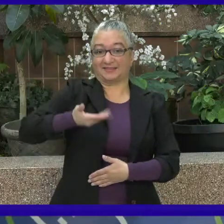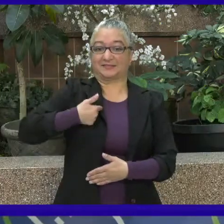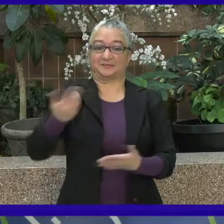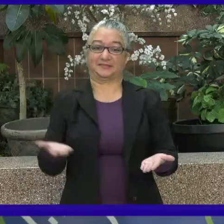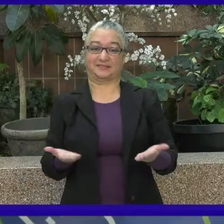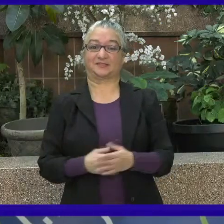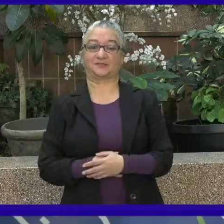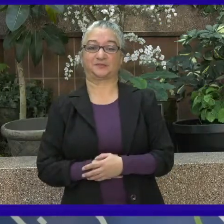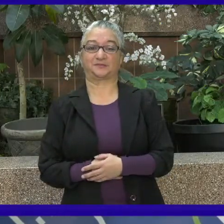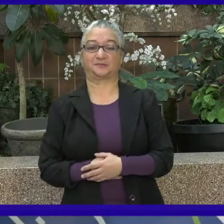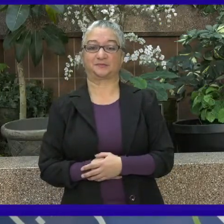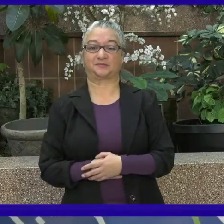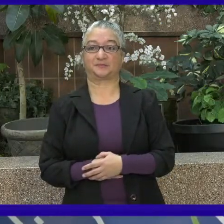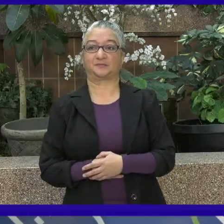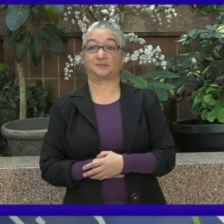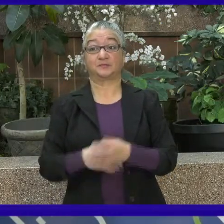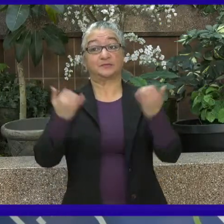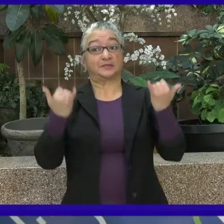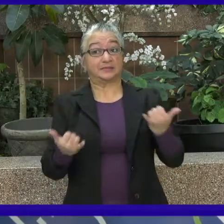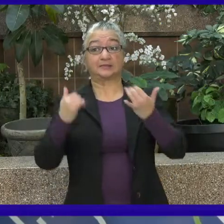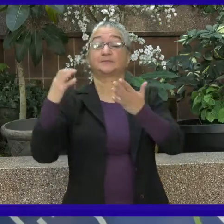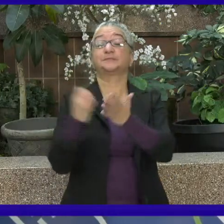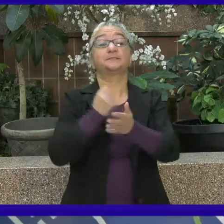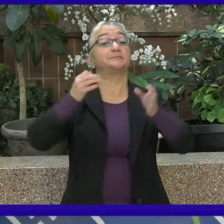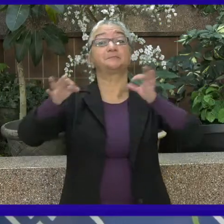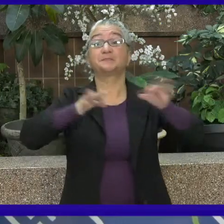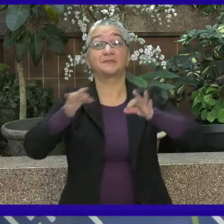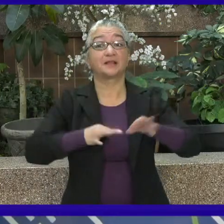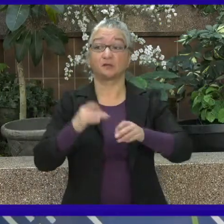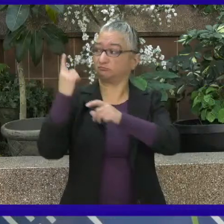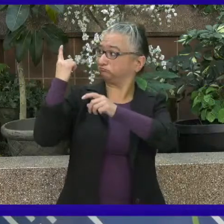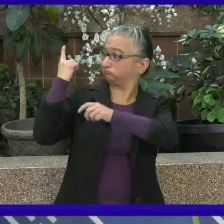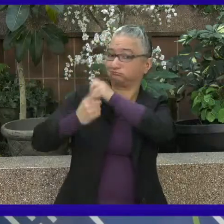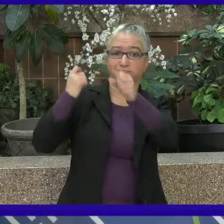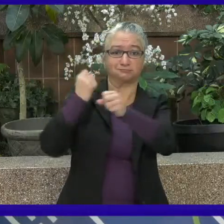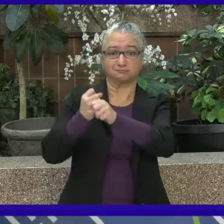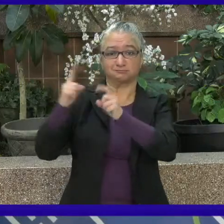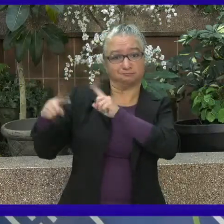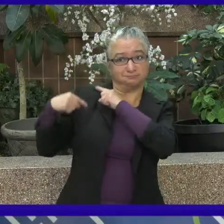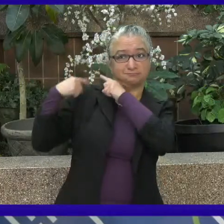to talk a little bit about what that day a year ago meant to me personally as well as